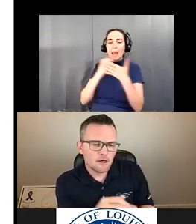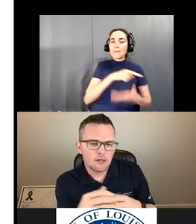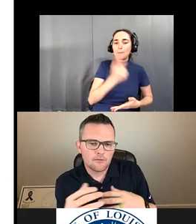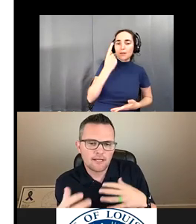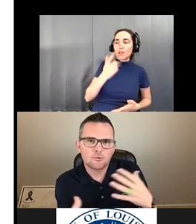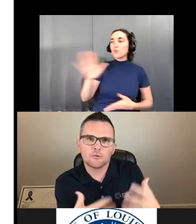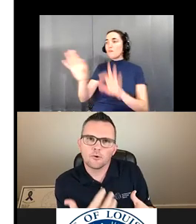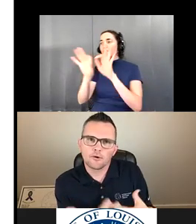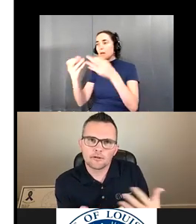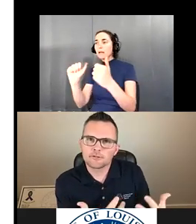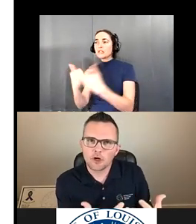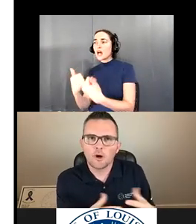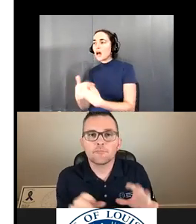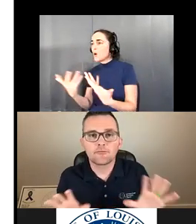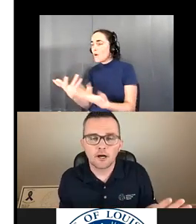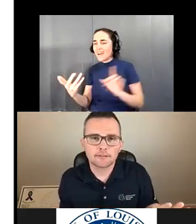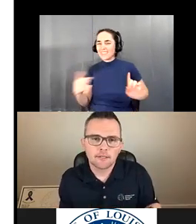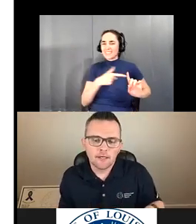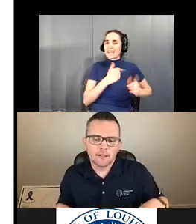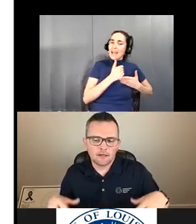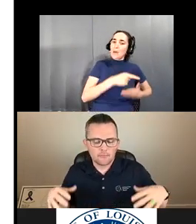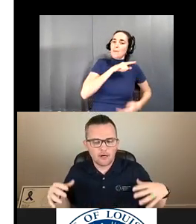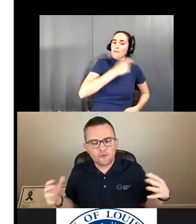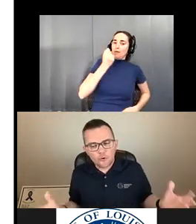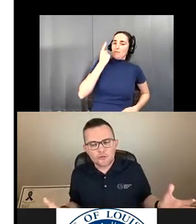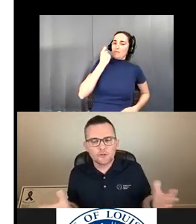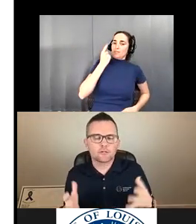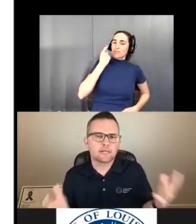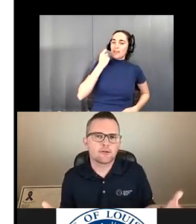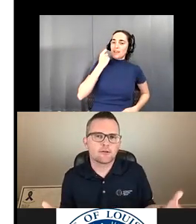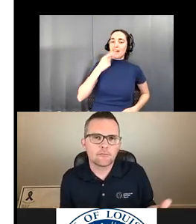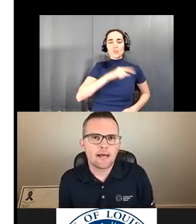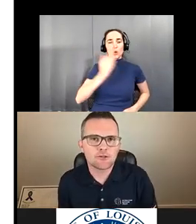15:40:32 That's what we want them to know up front. Of course you can tell them as you